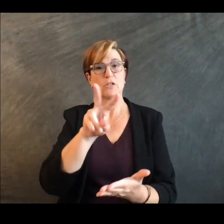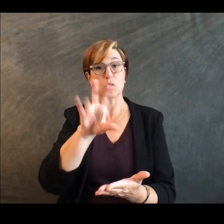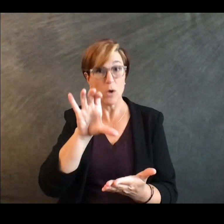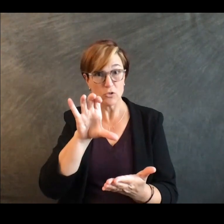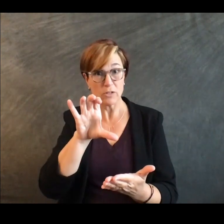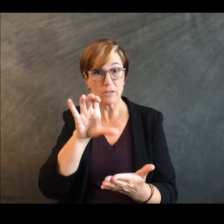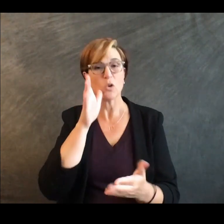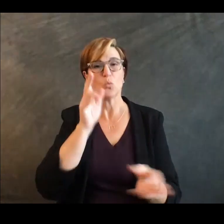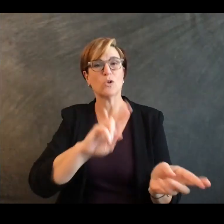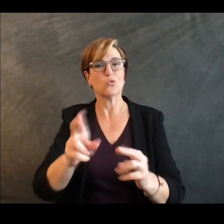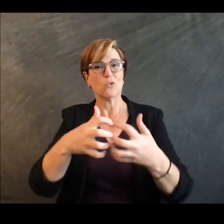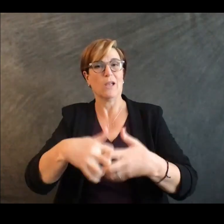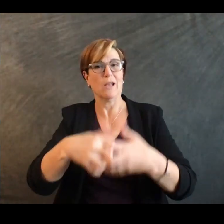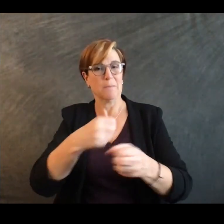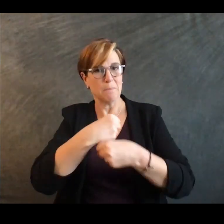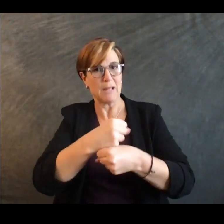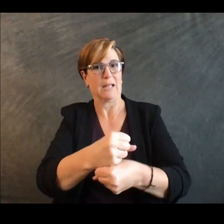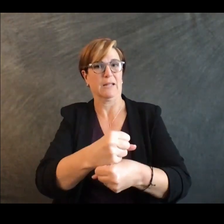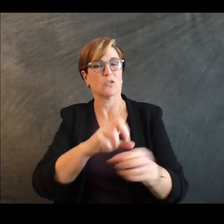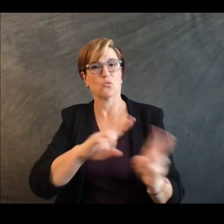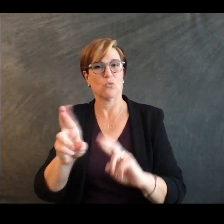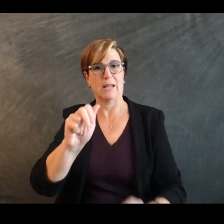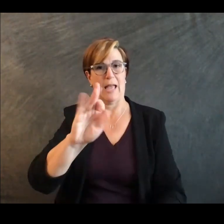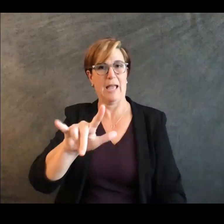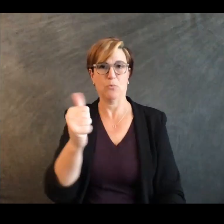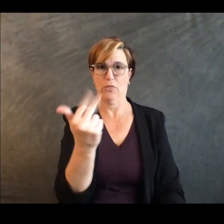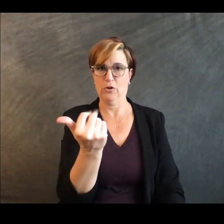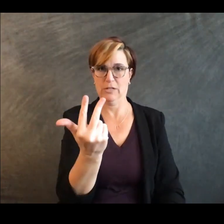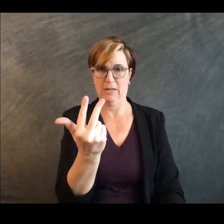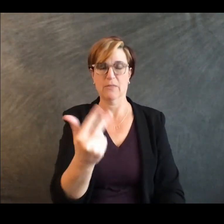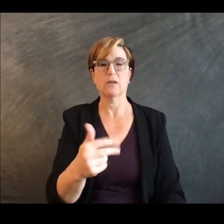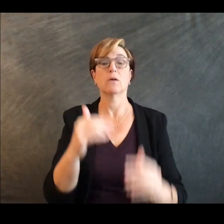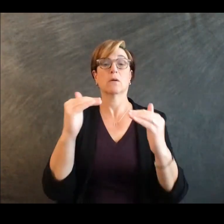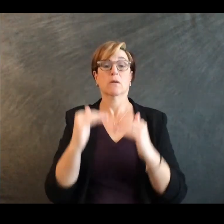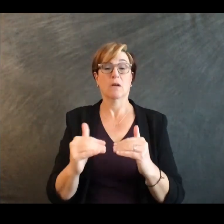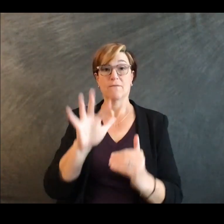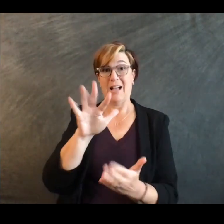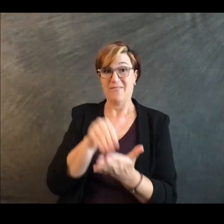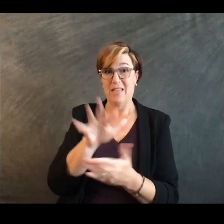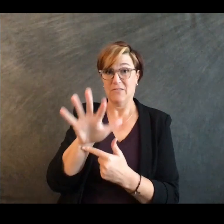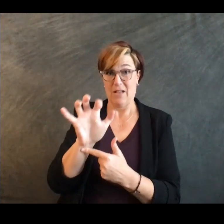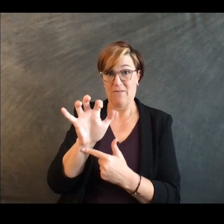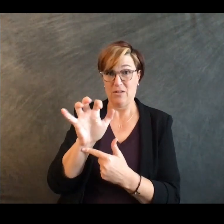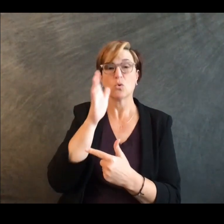13th we have five thousand five hundred arriving on May fourth these are ones